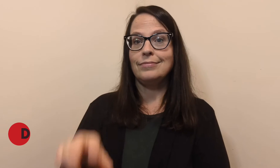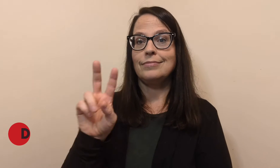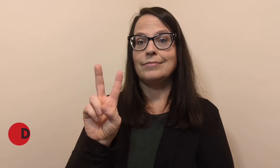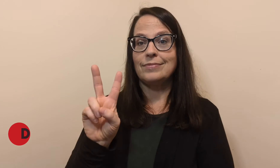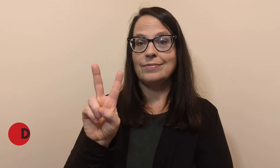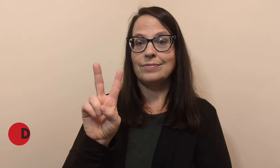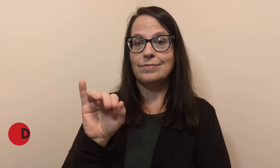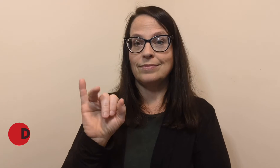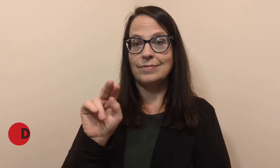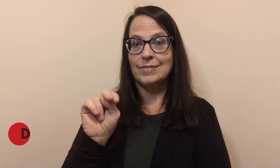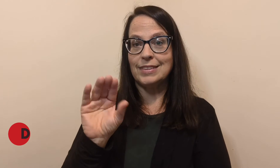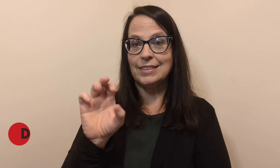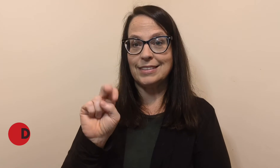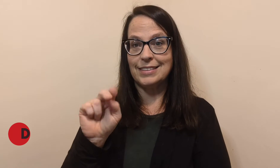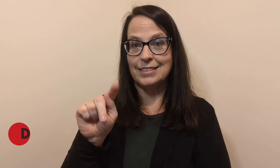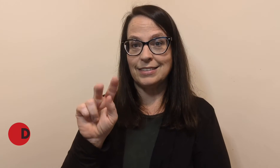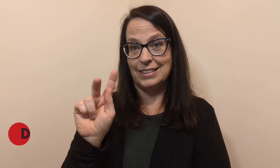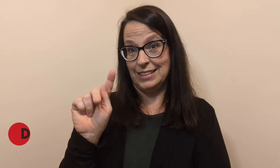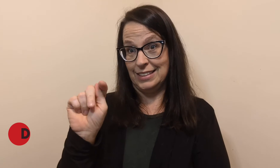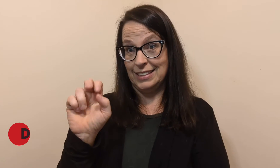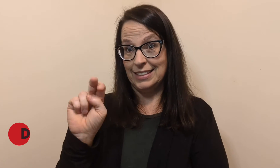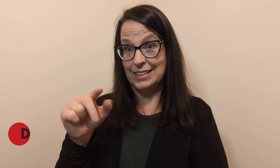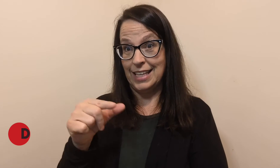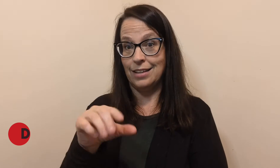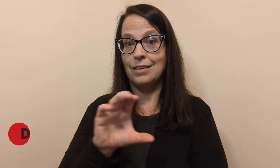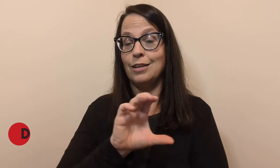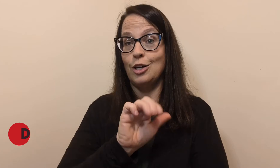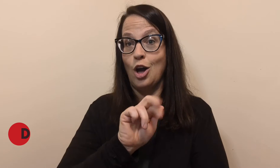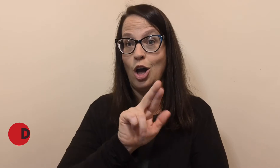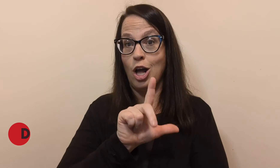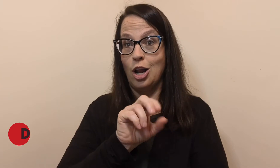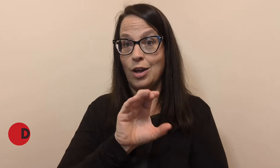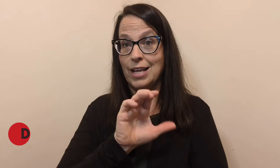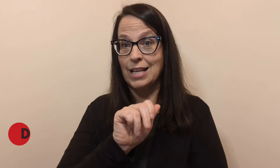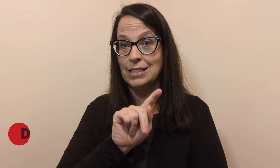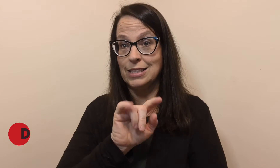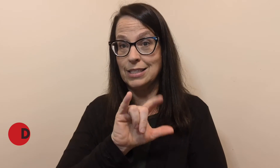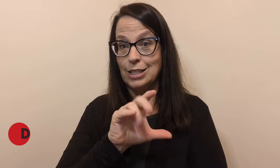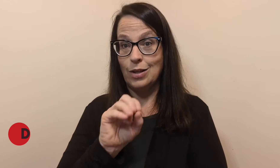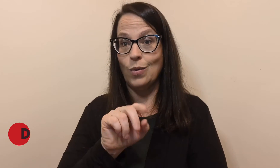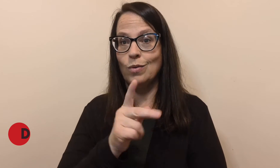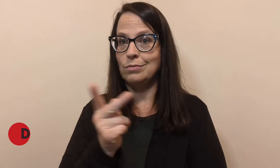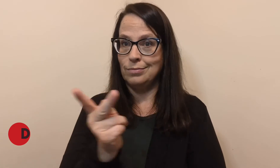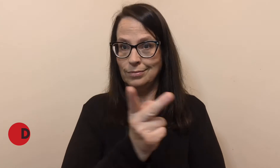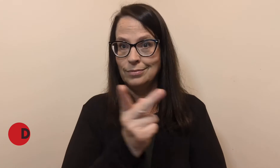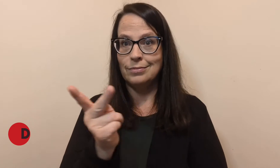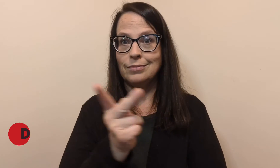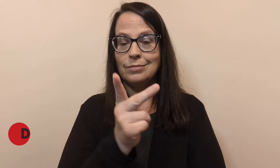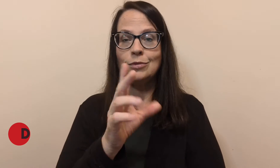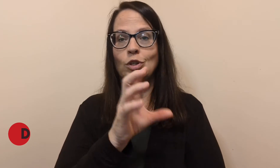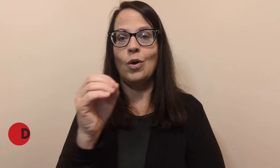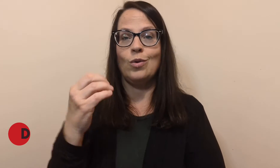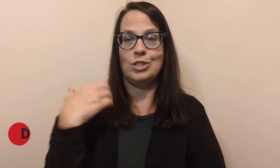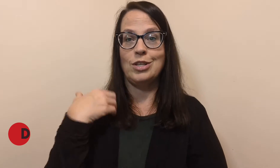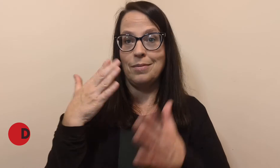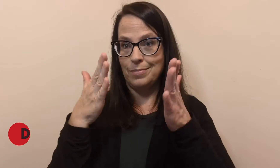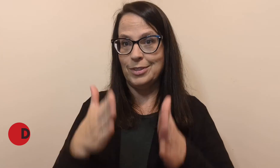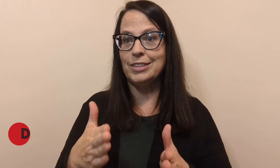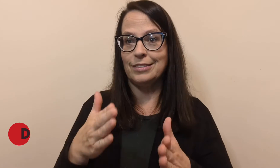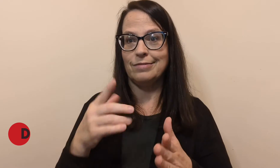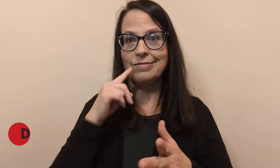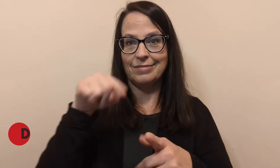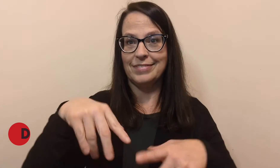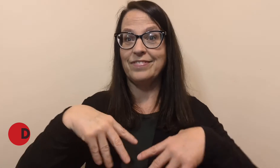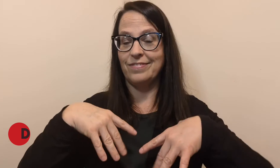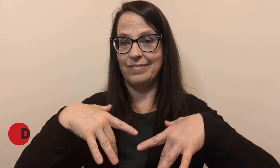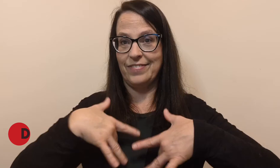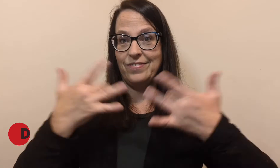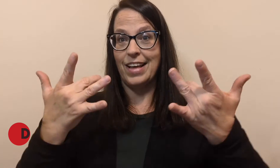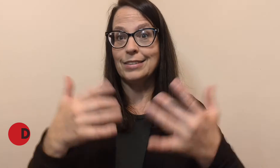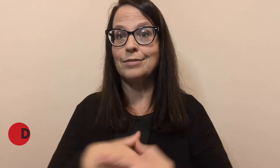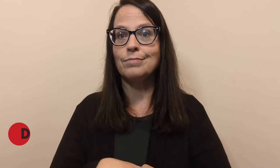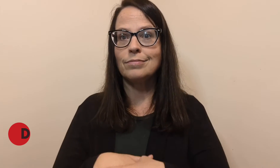[ROBYN]: Vincent Teng and Carlo Castillo are the Co-Chairpersons of this event.